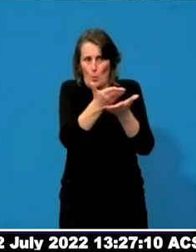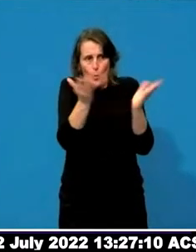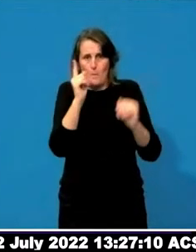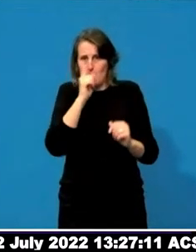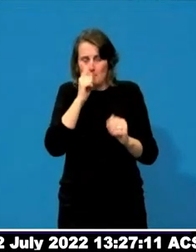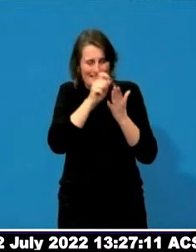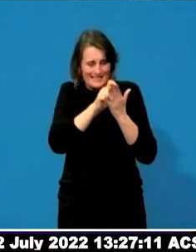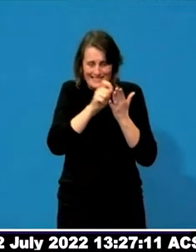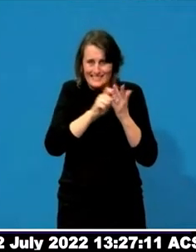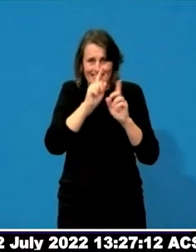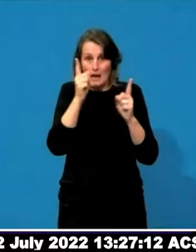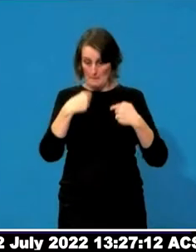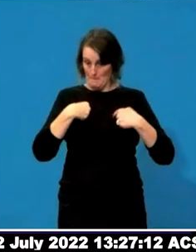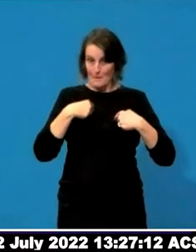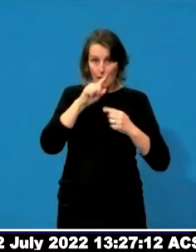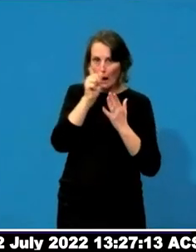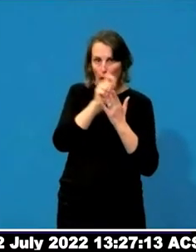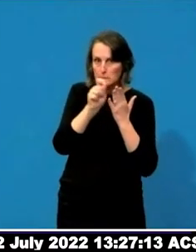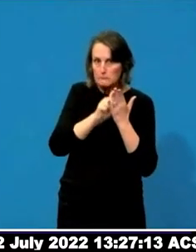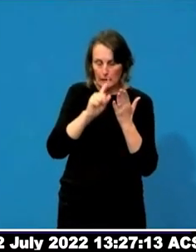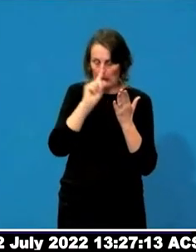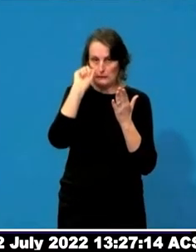I couldn't understand for my brother.